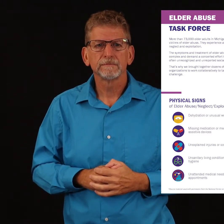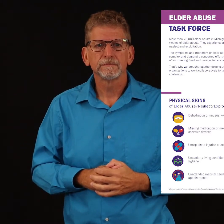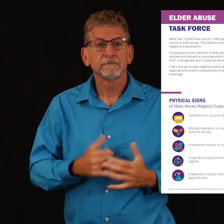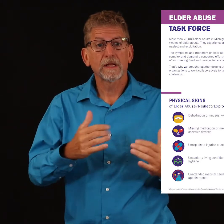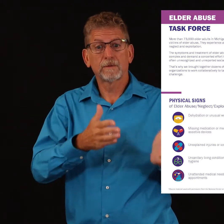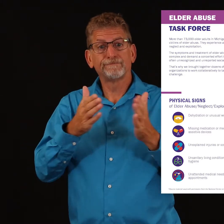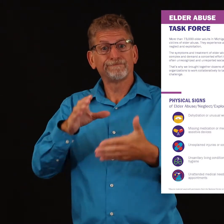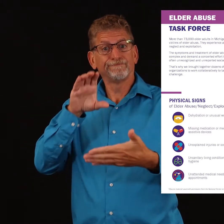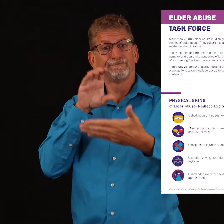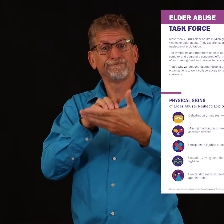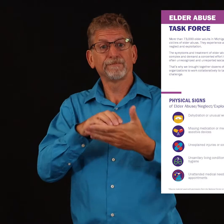[Next Section]